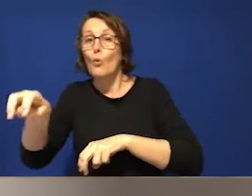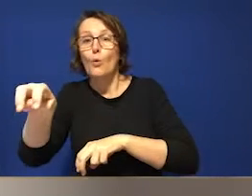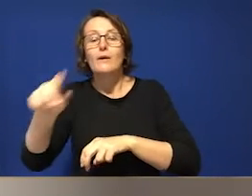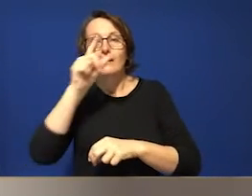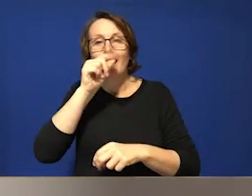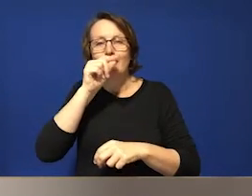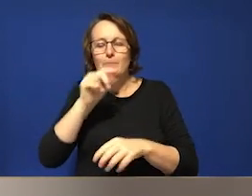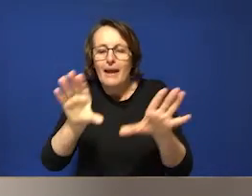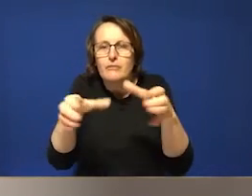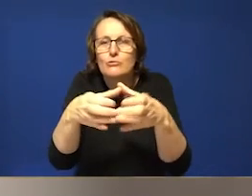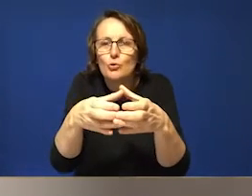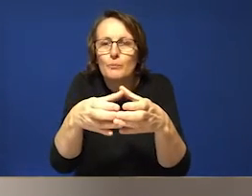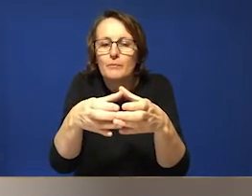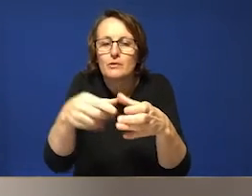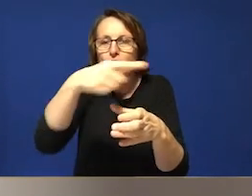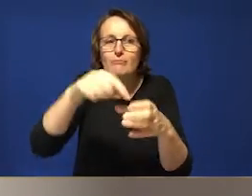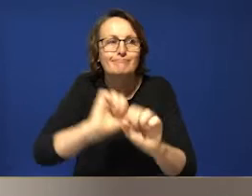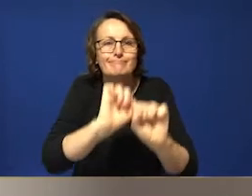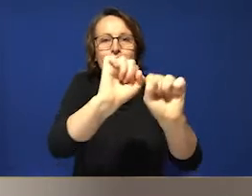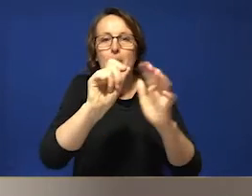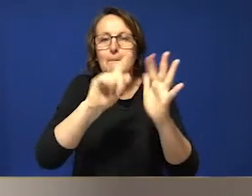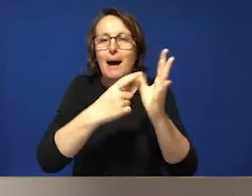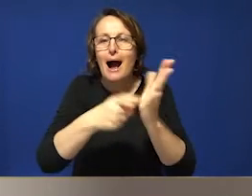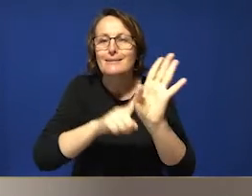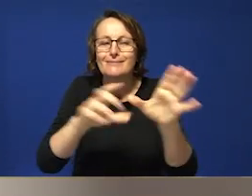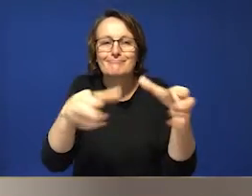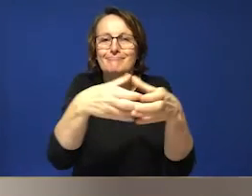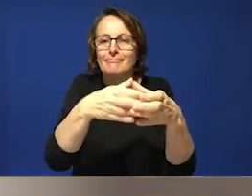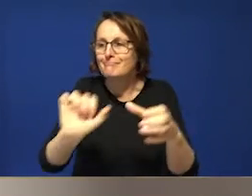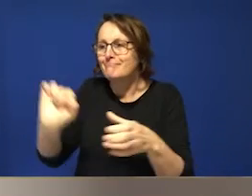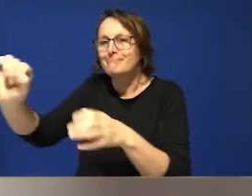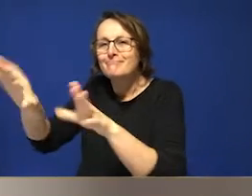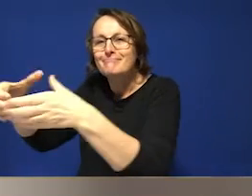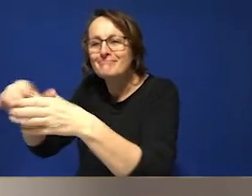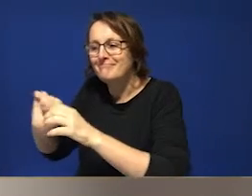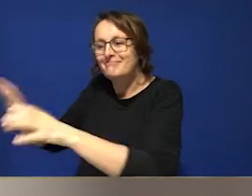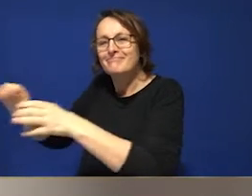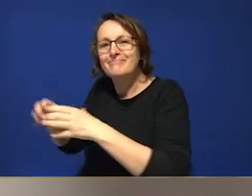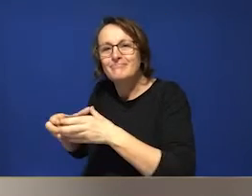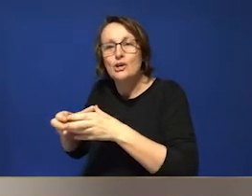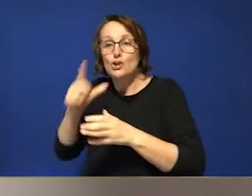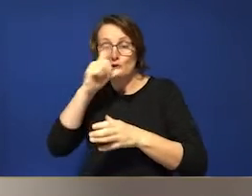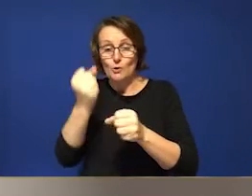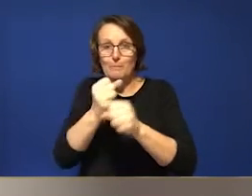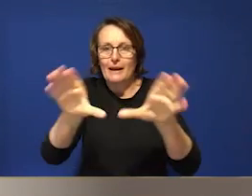so that as the numbers vary through the occupation of the building, you could create these kind of neighborhoods